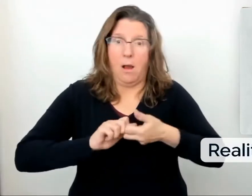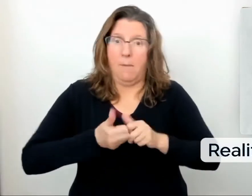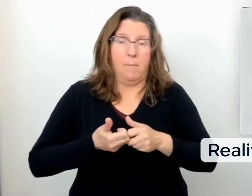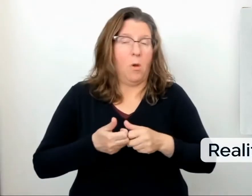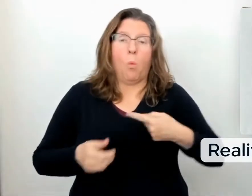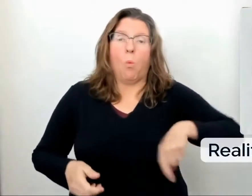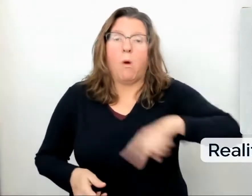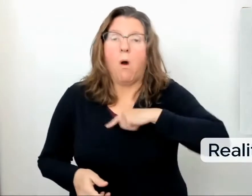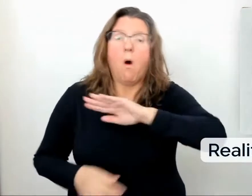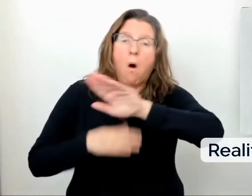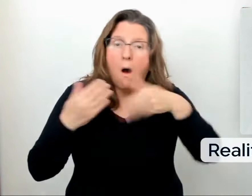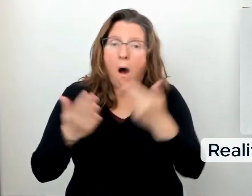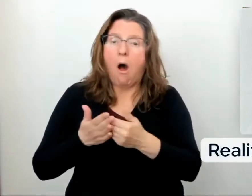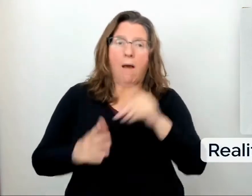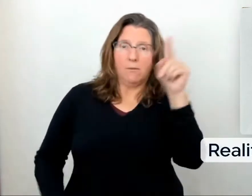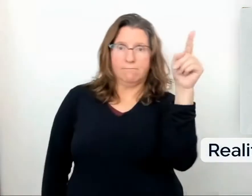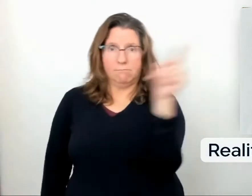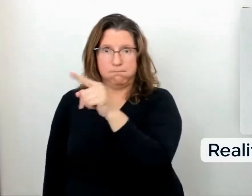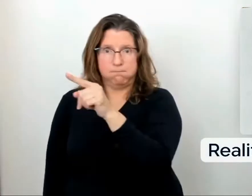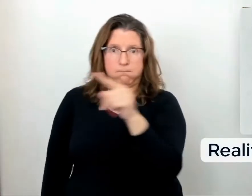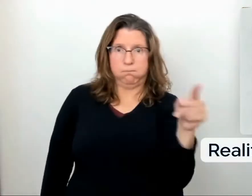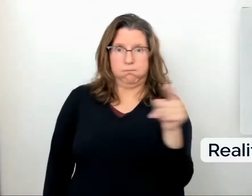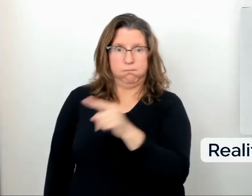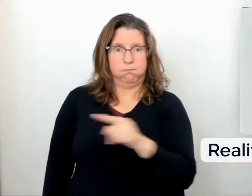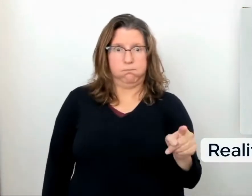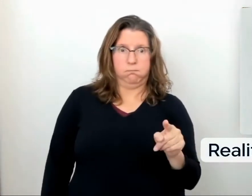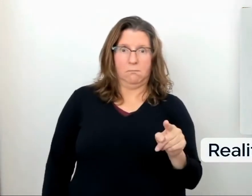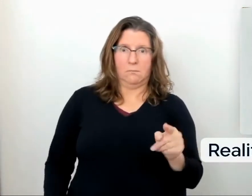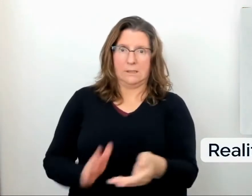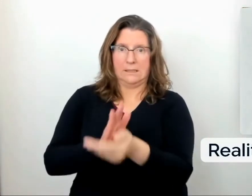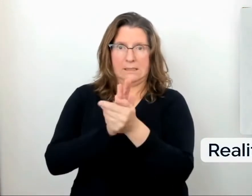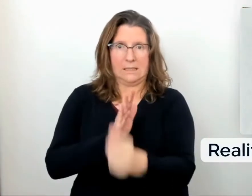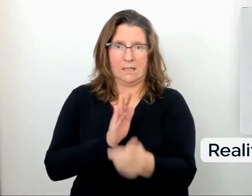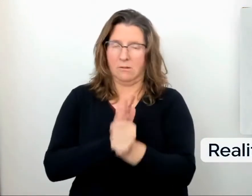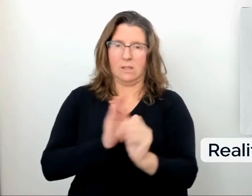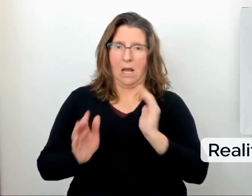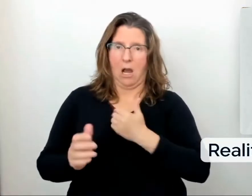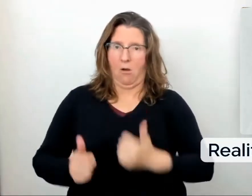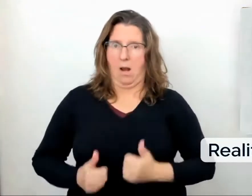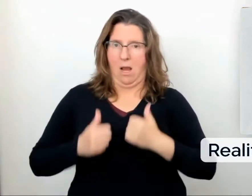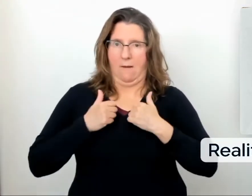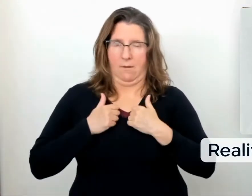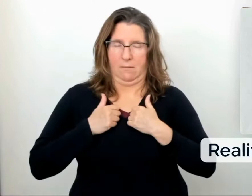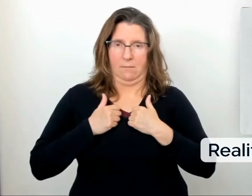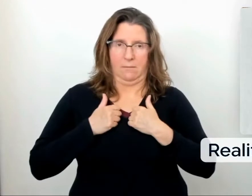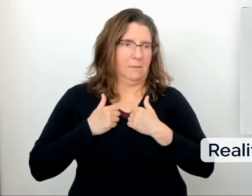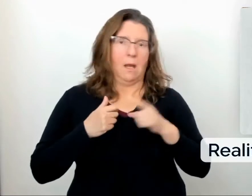The reality is that our individual skills and talents vary greatly, throughout our lives.